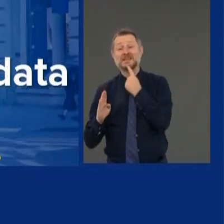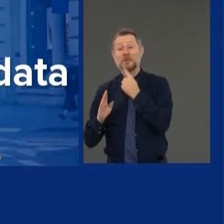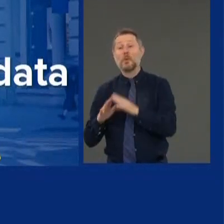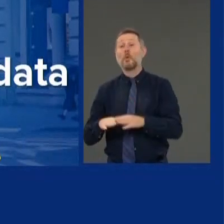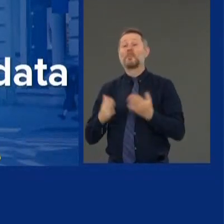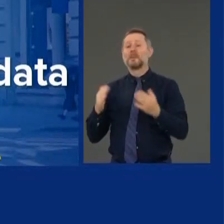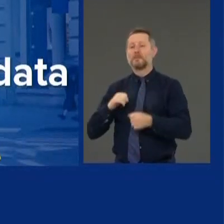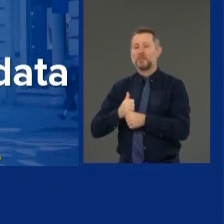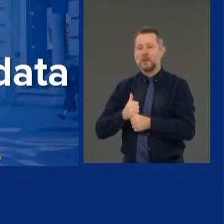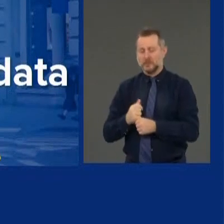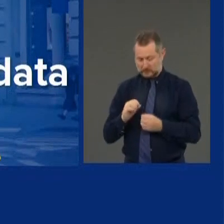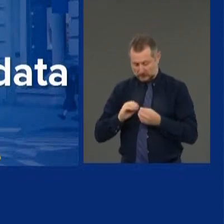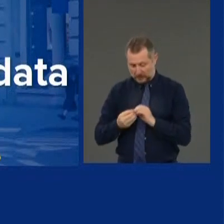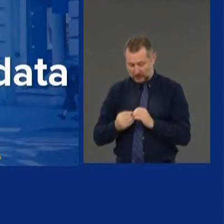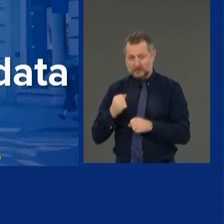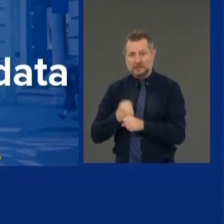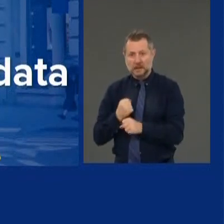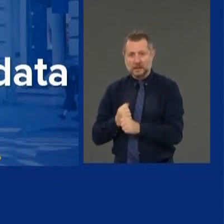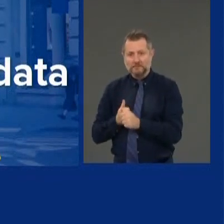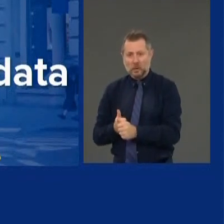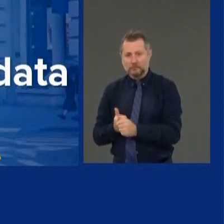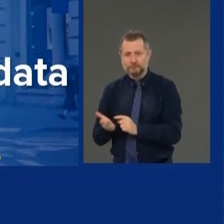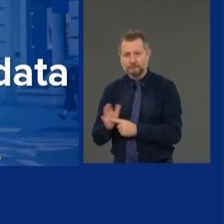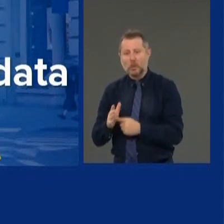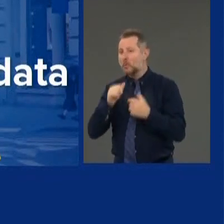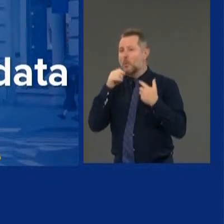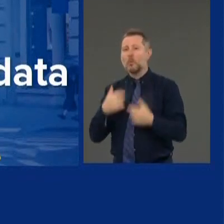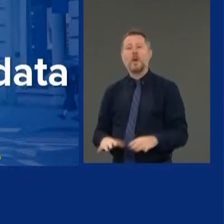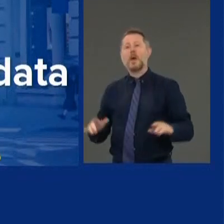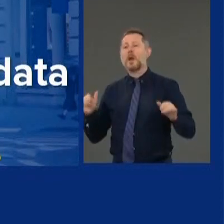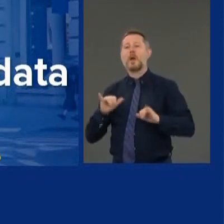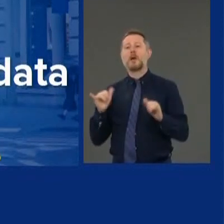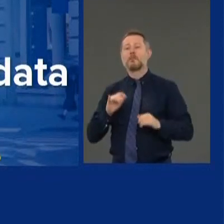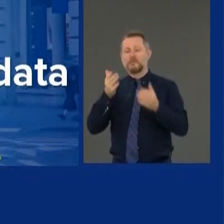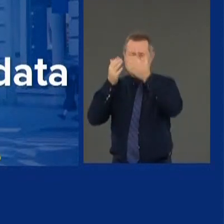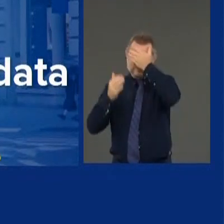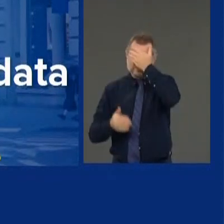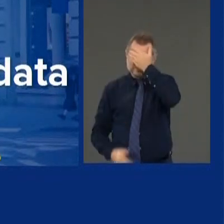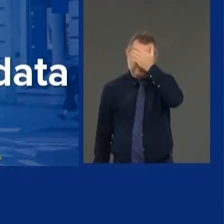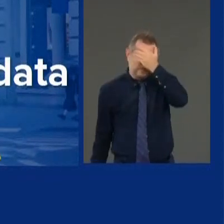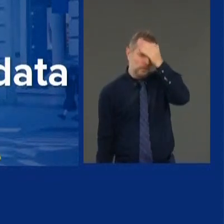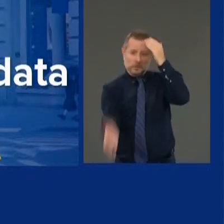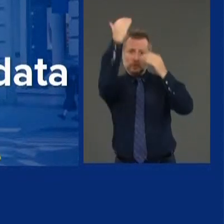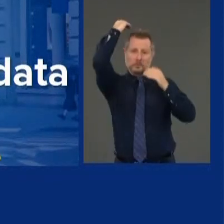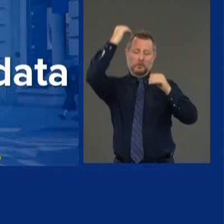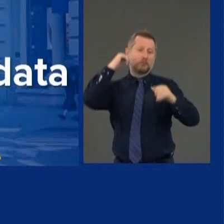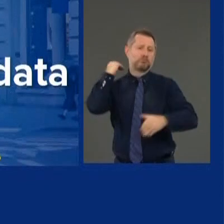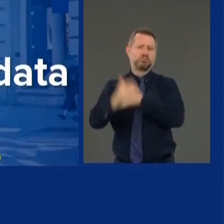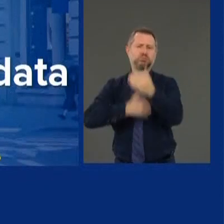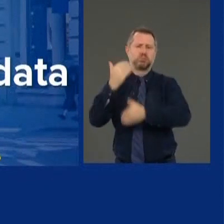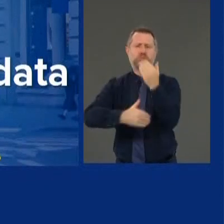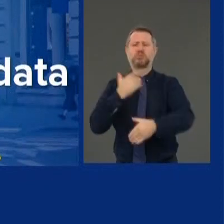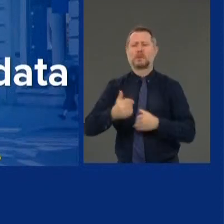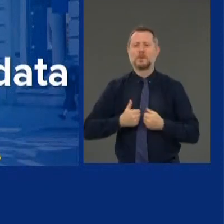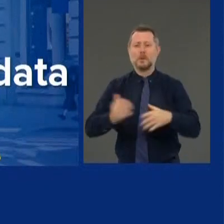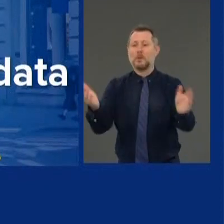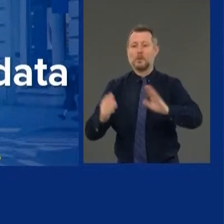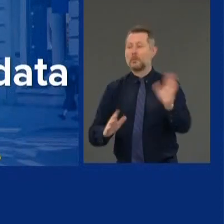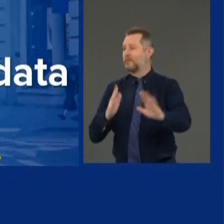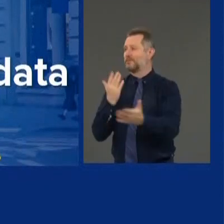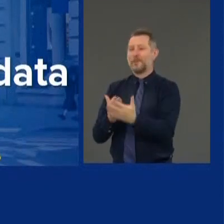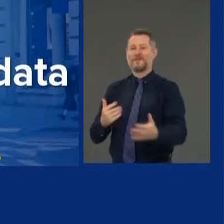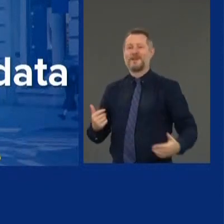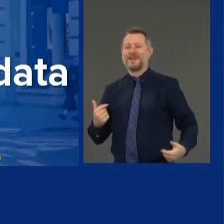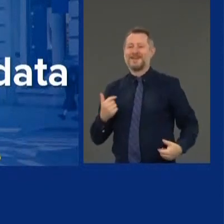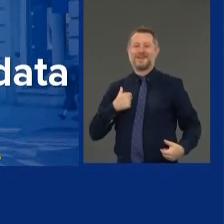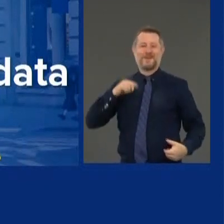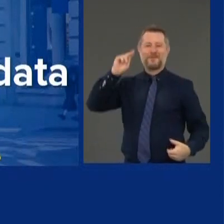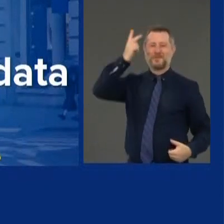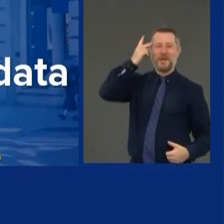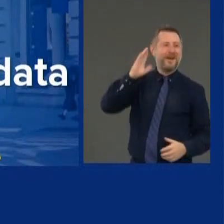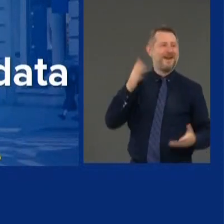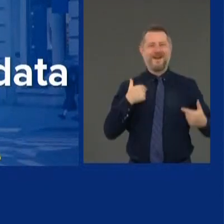THEN LET'S REOPEN BASED ON DATA.